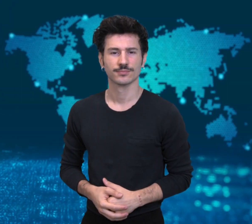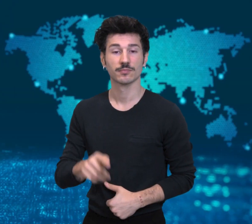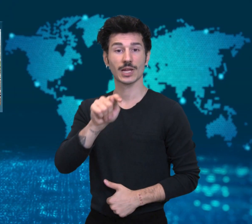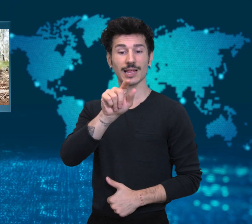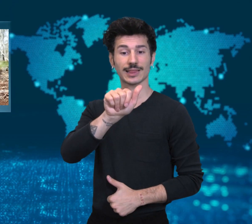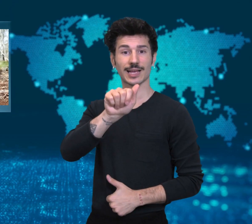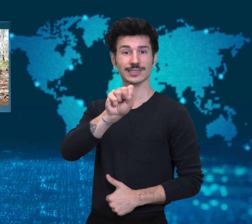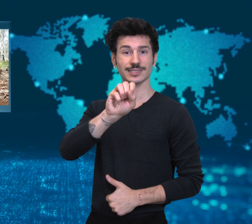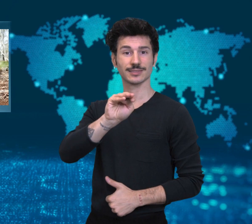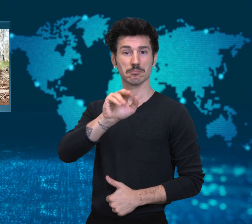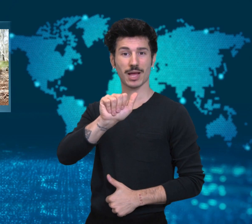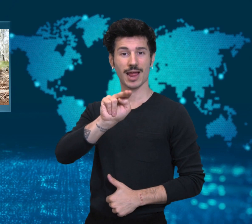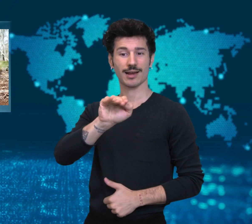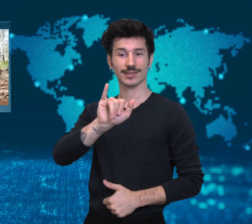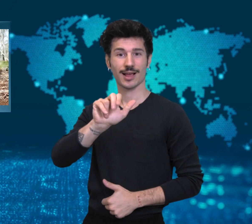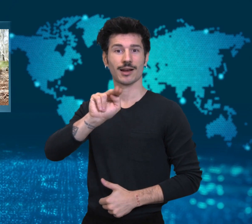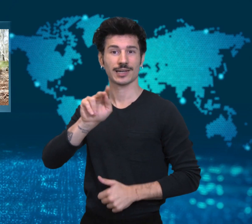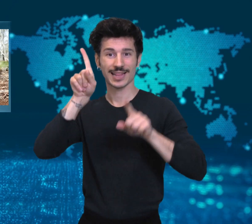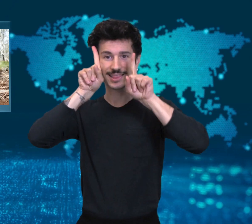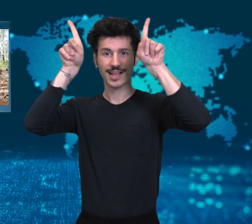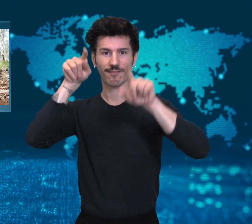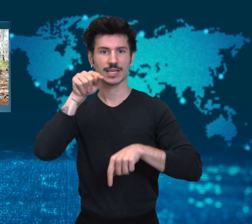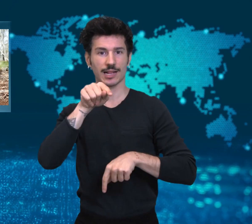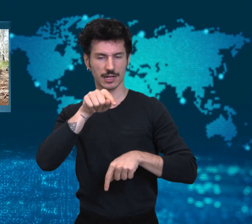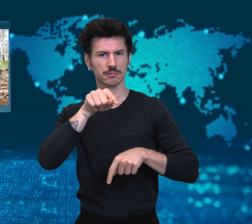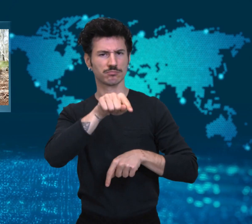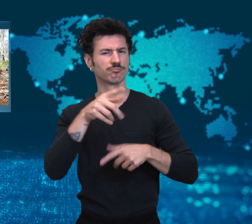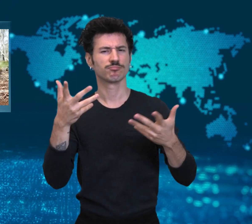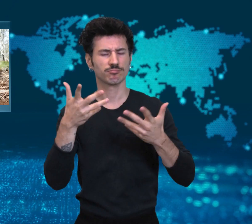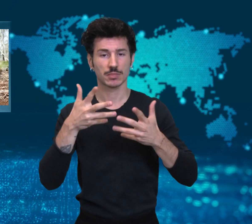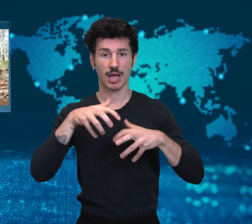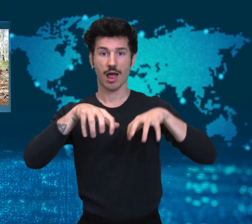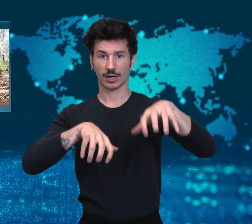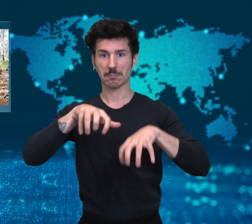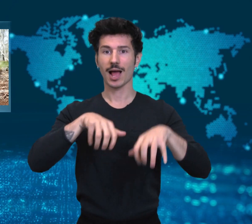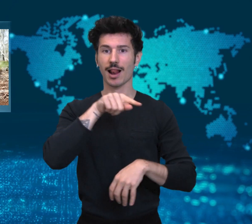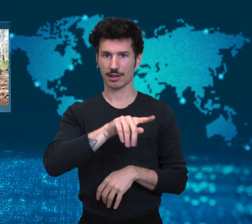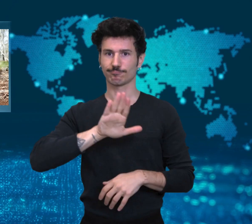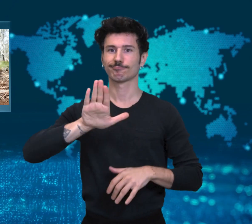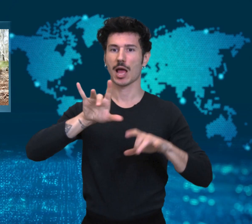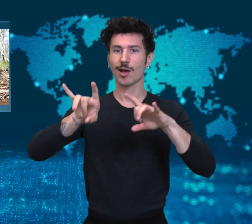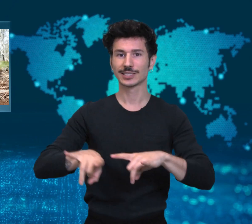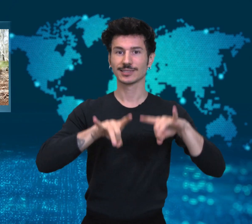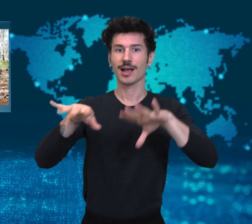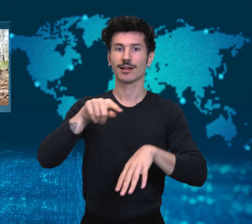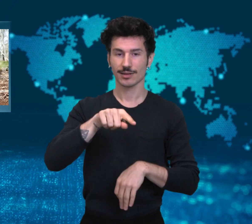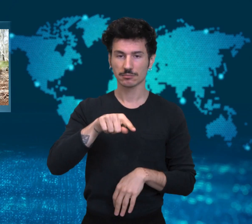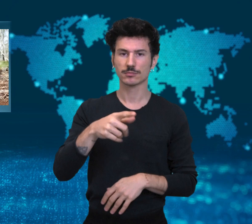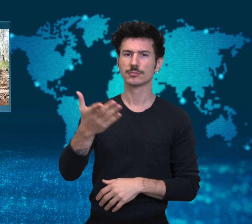[Alessio]: Tasmanian devils are being reintroduced into the